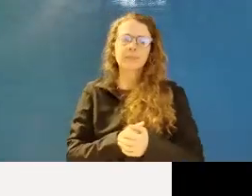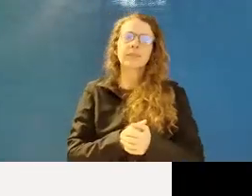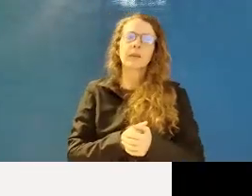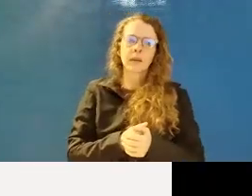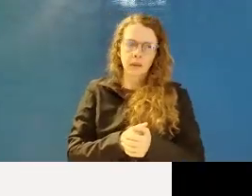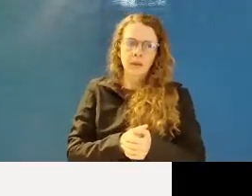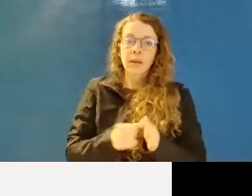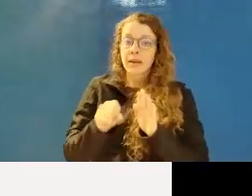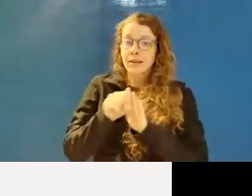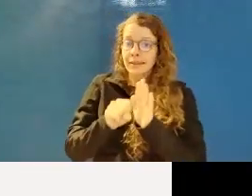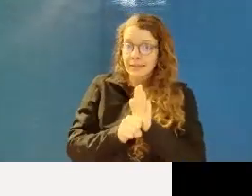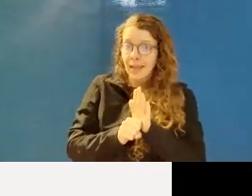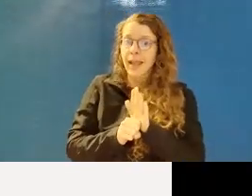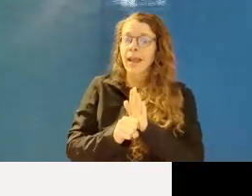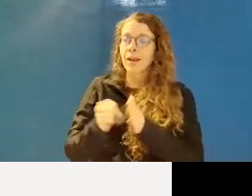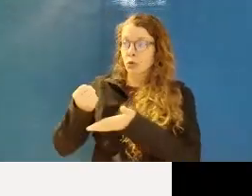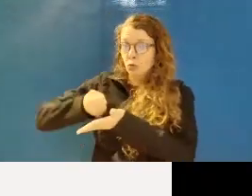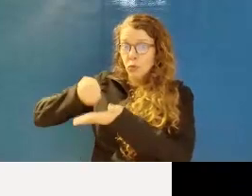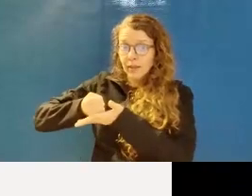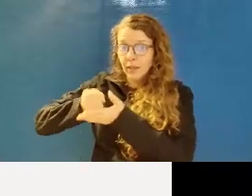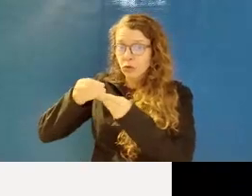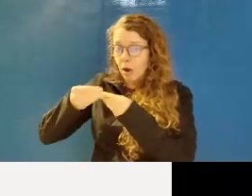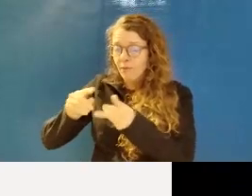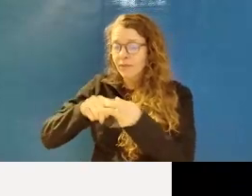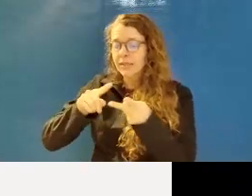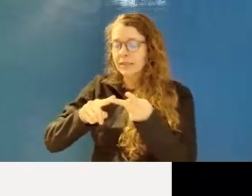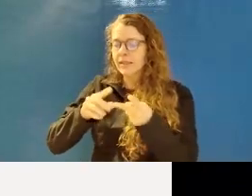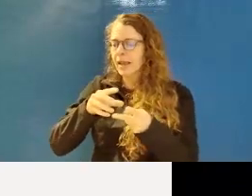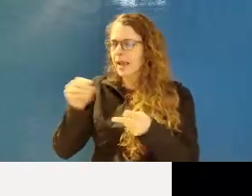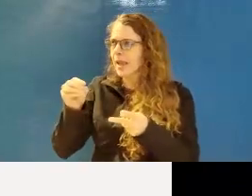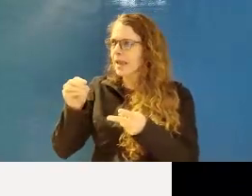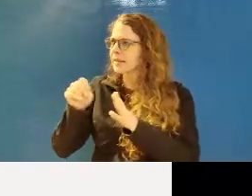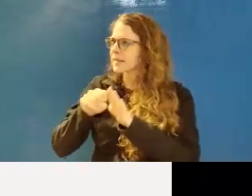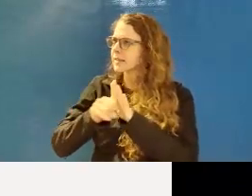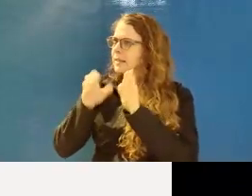as the accreditor and the state wide